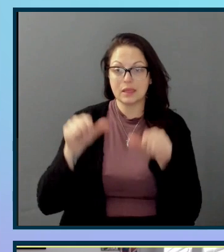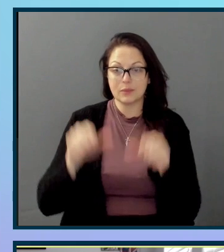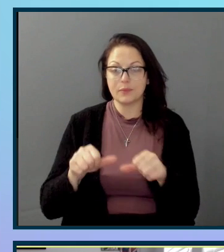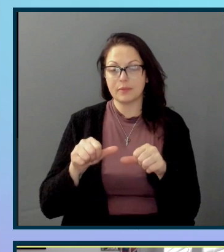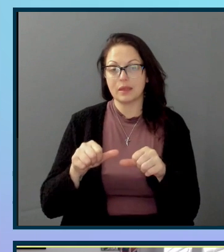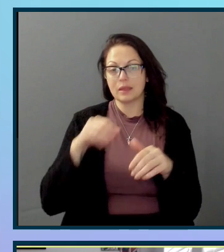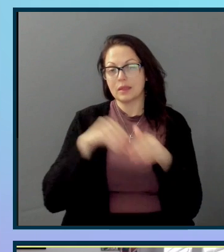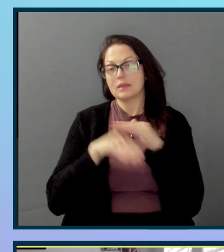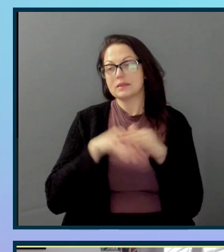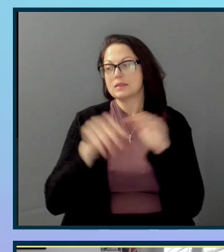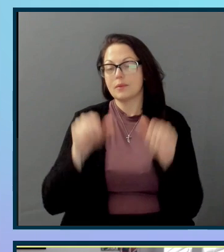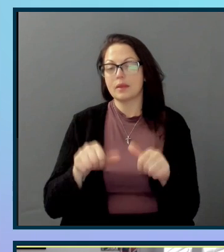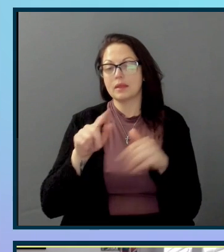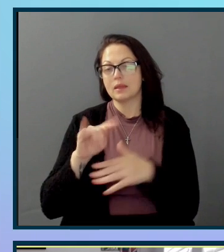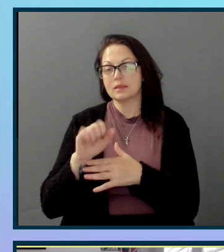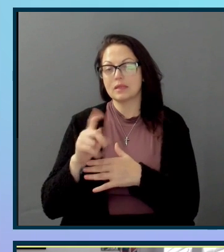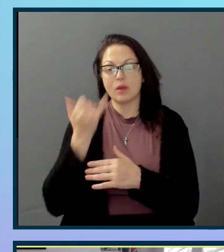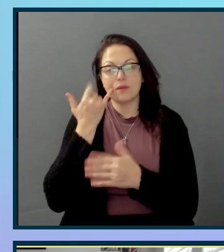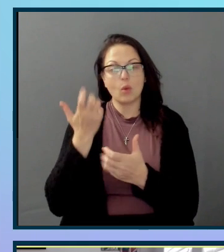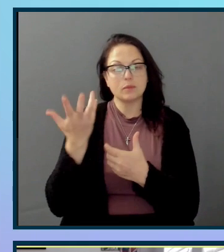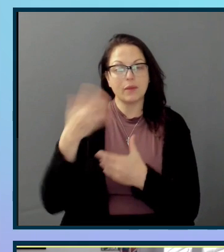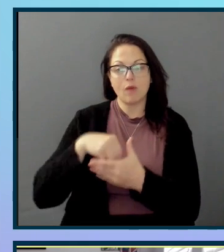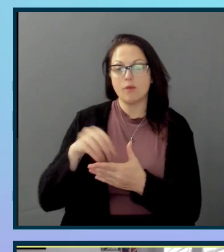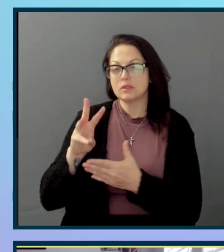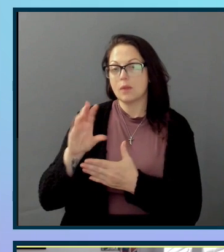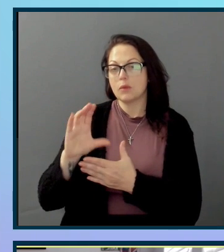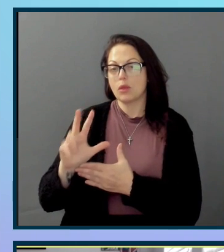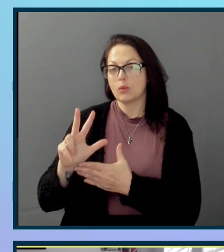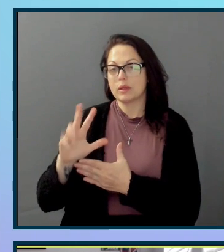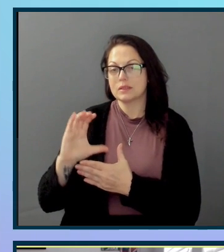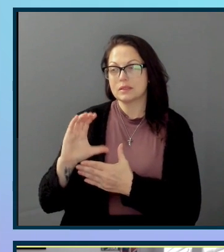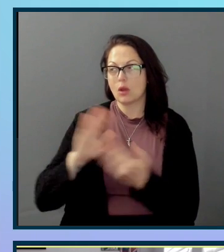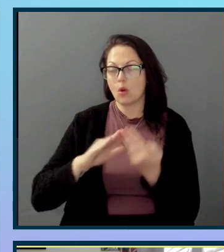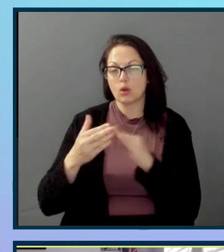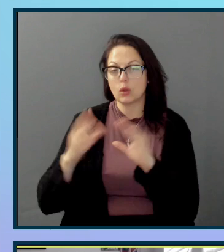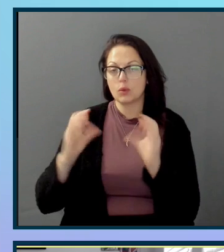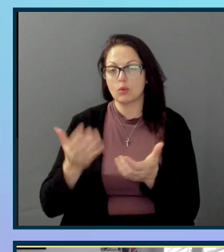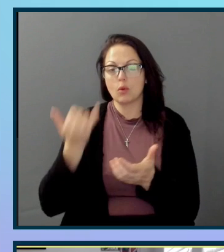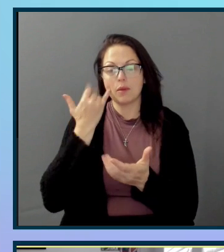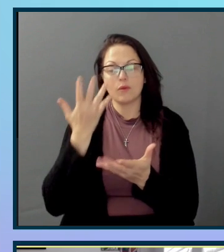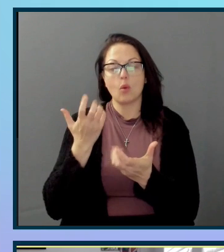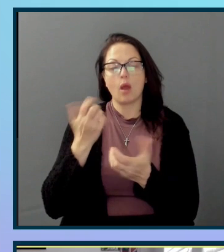If you wanna be part of W3C or join the community group, if you want a more lightweight way to be involved,